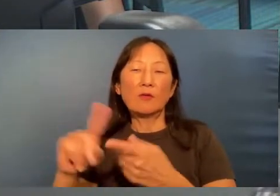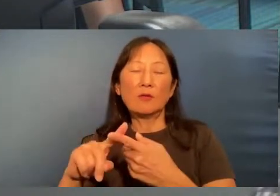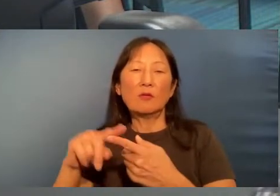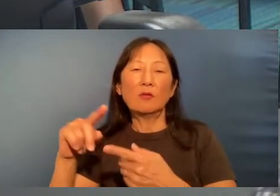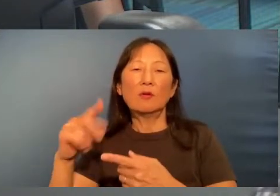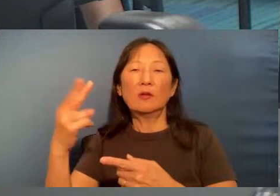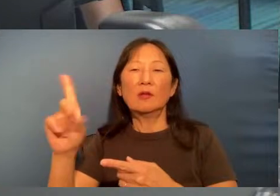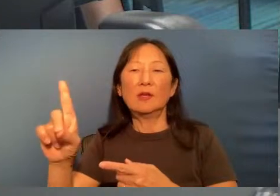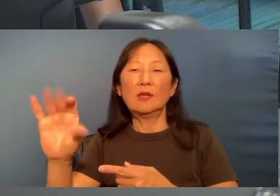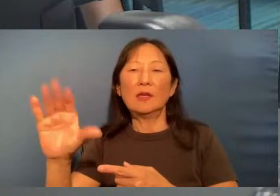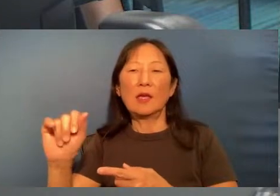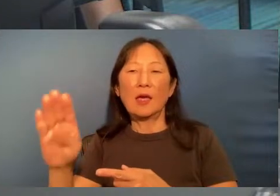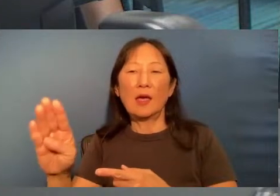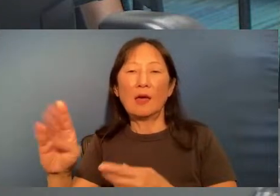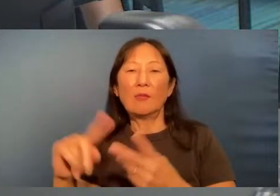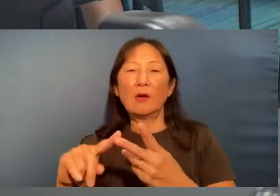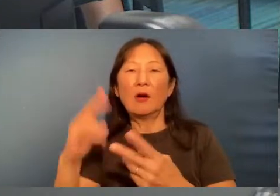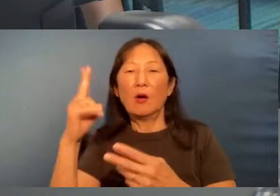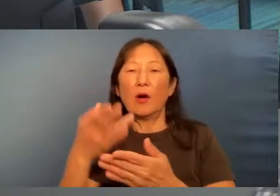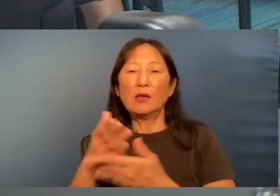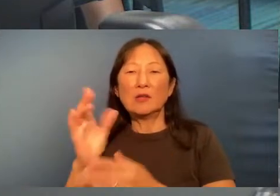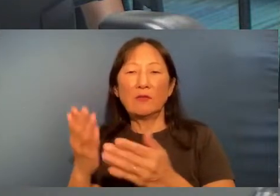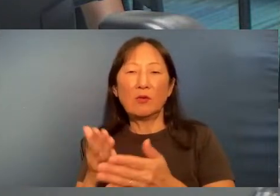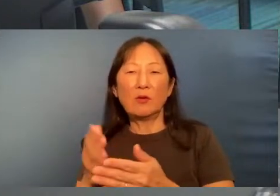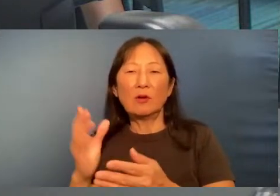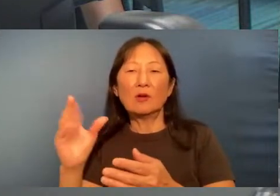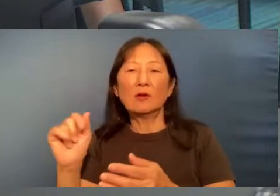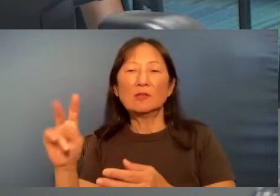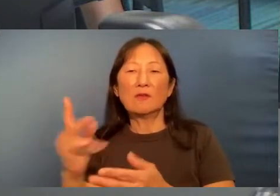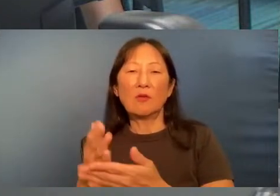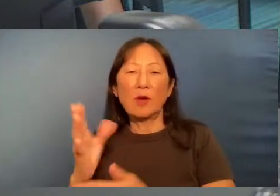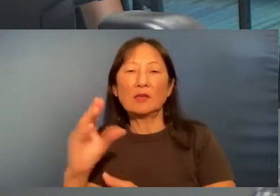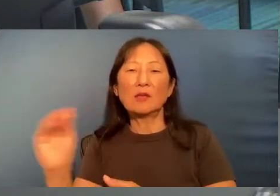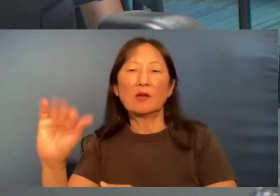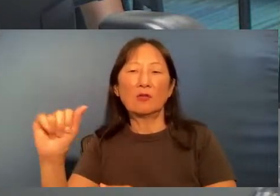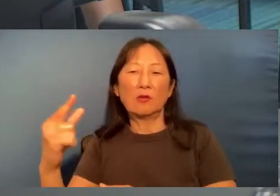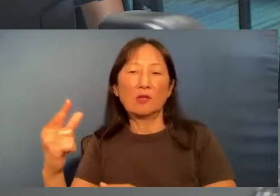and the attorney general's office. If you have any questions, I'd be available to comment. Thank you.